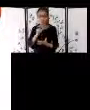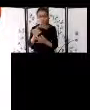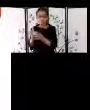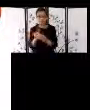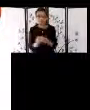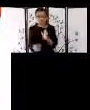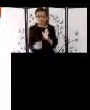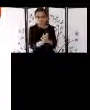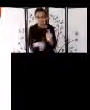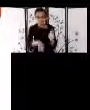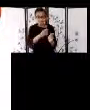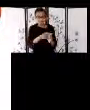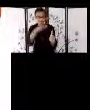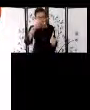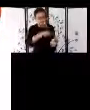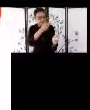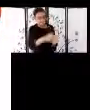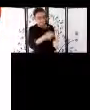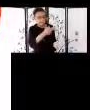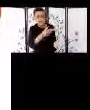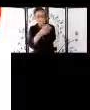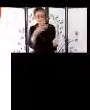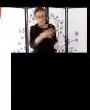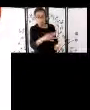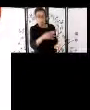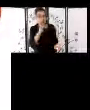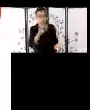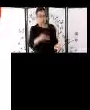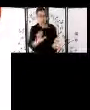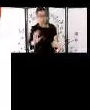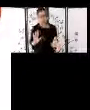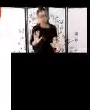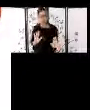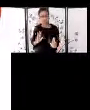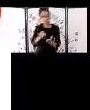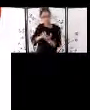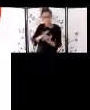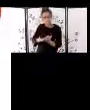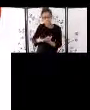that out in your application. You may notice that we have provided a maximum